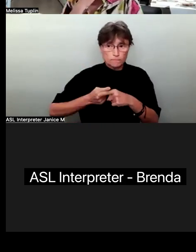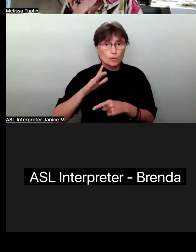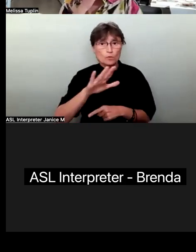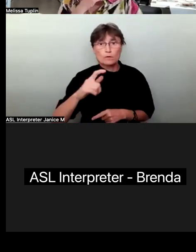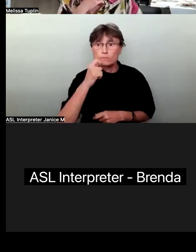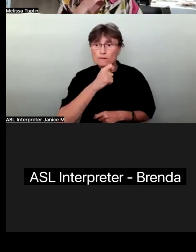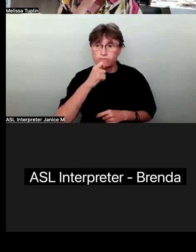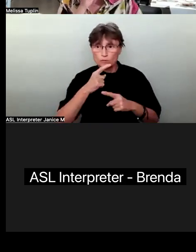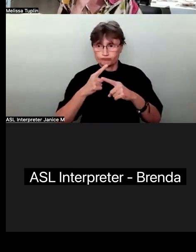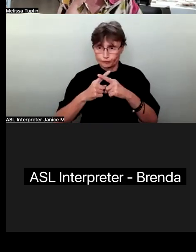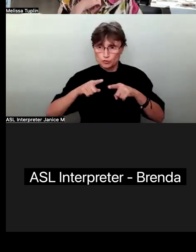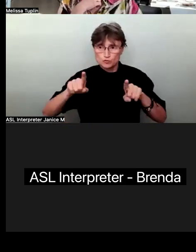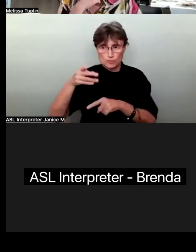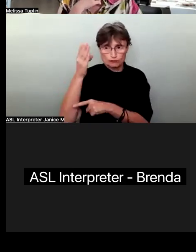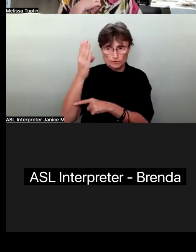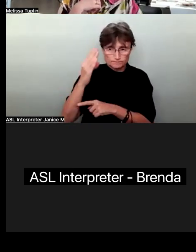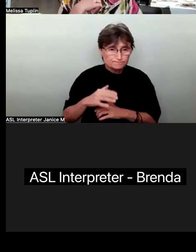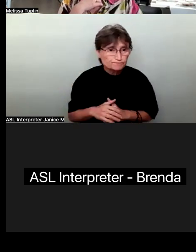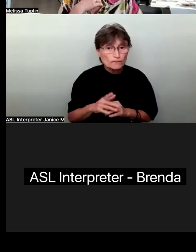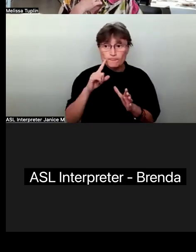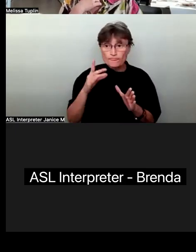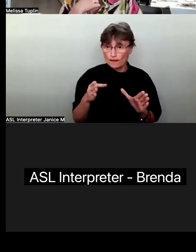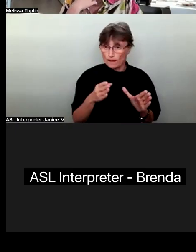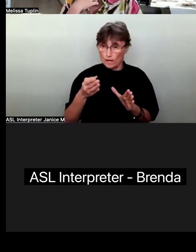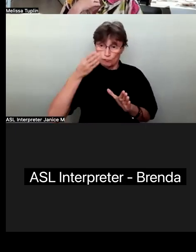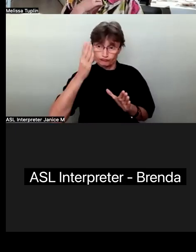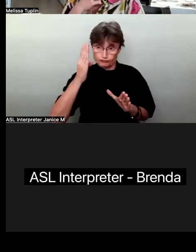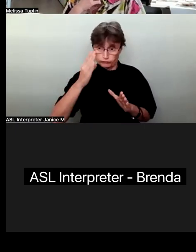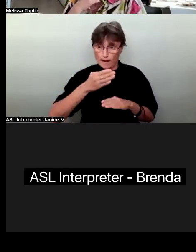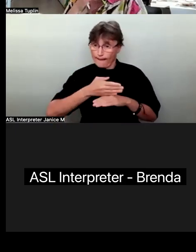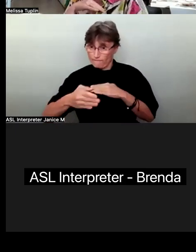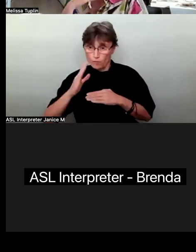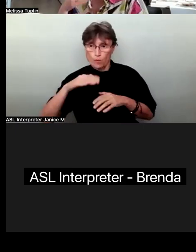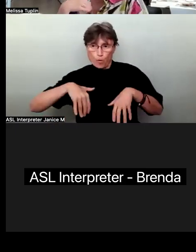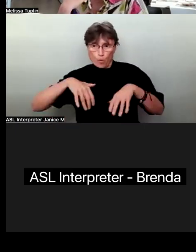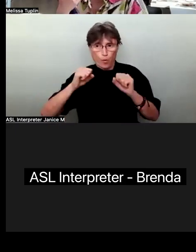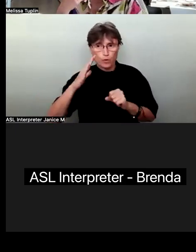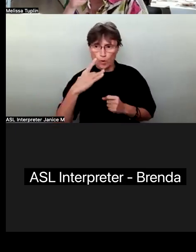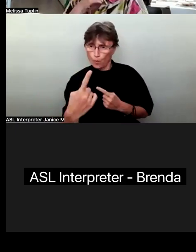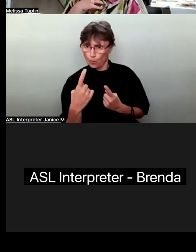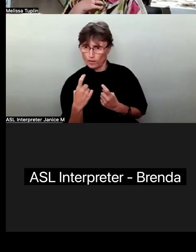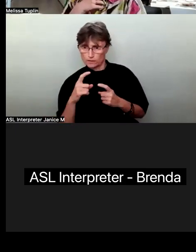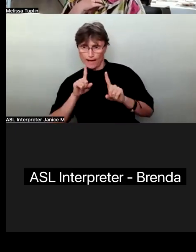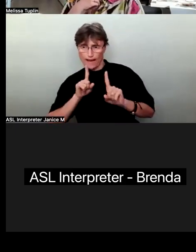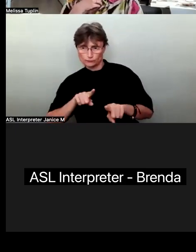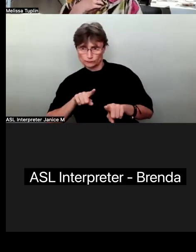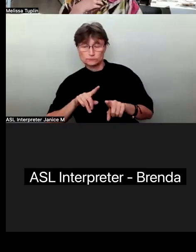The question and answer section of our information sessions are always edited out and are not